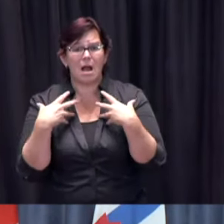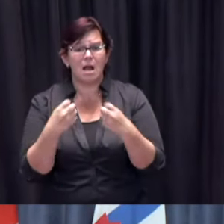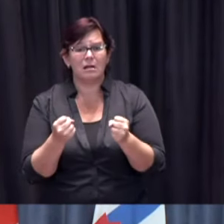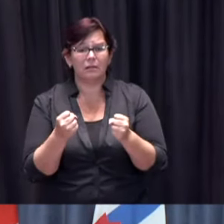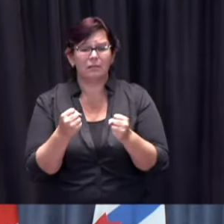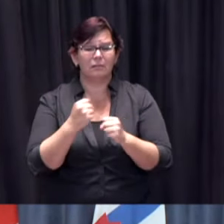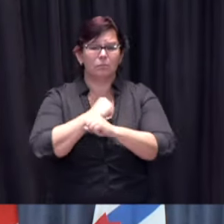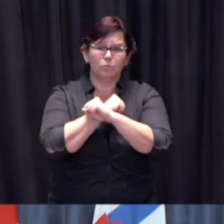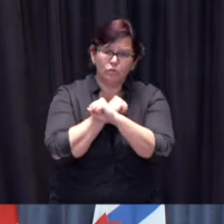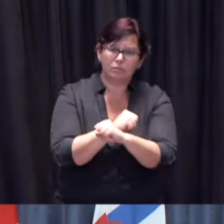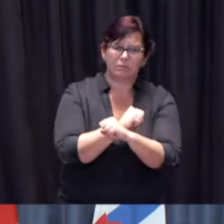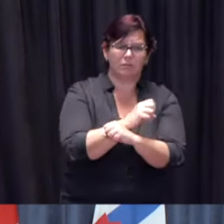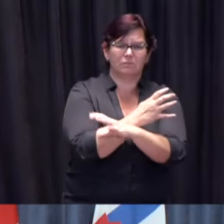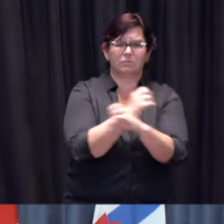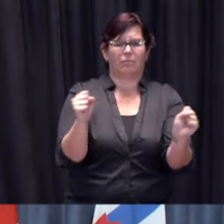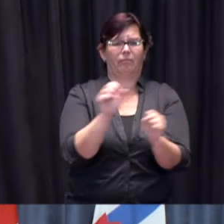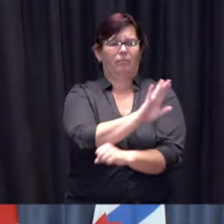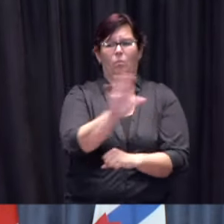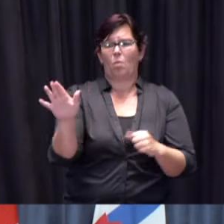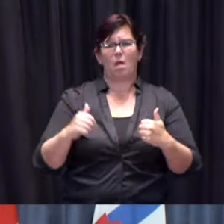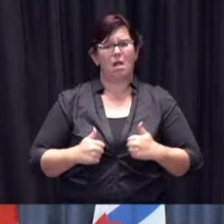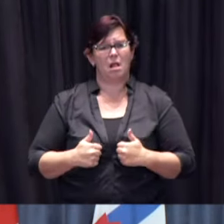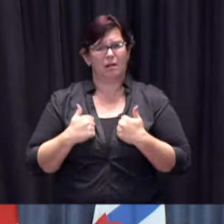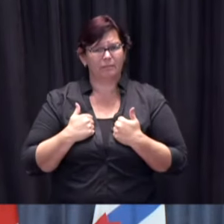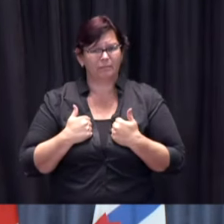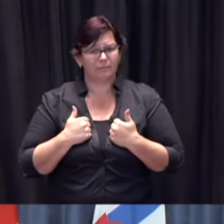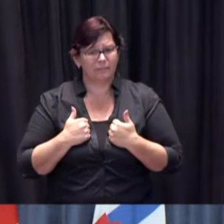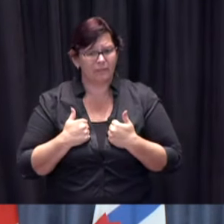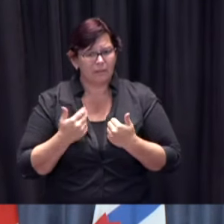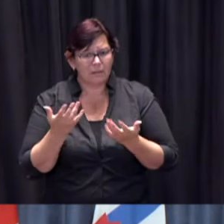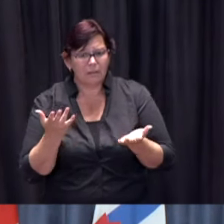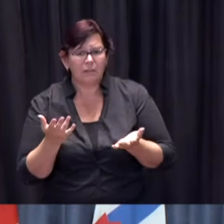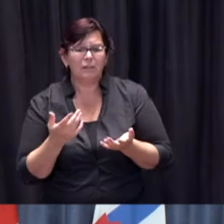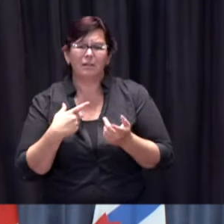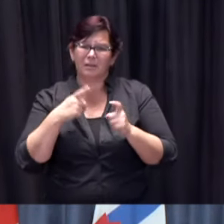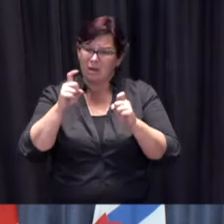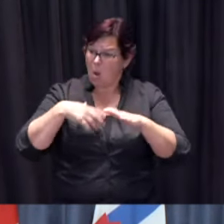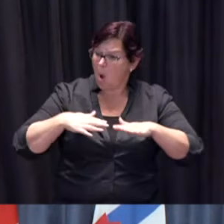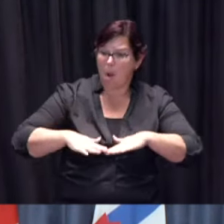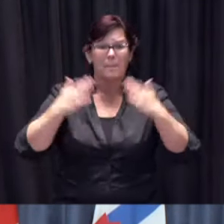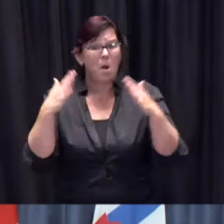And while reopening will entail some restrictions and new practices,